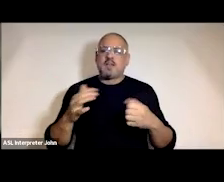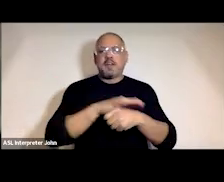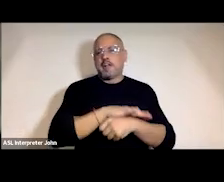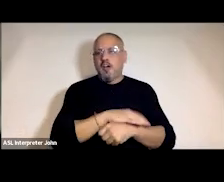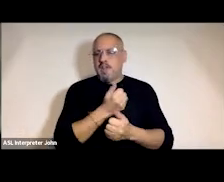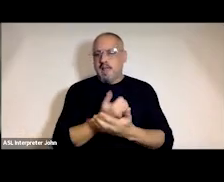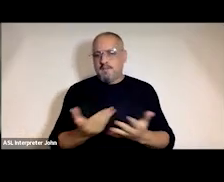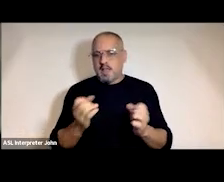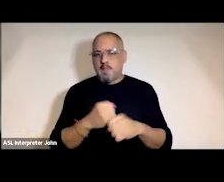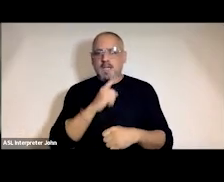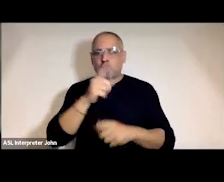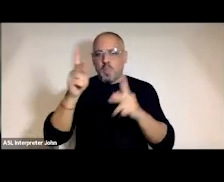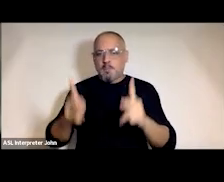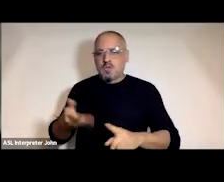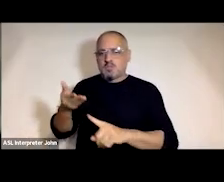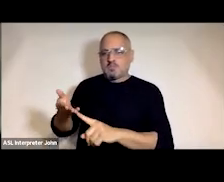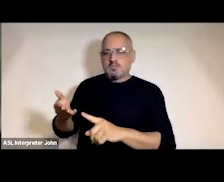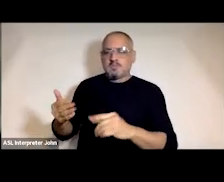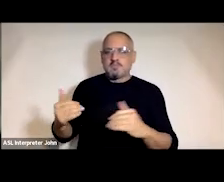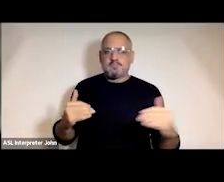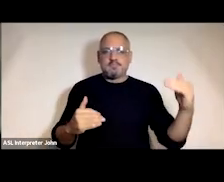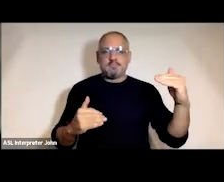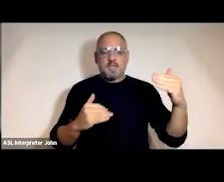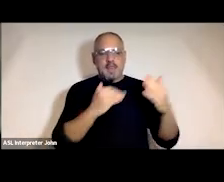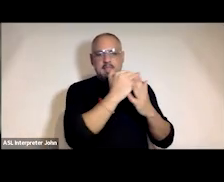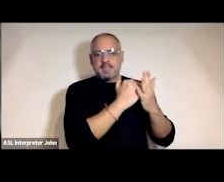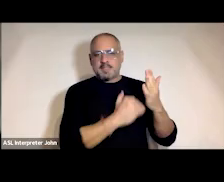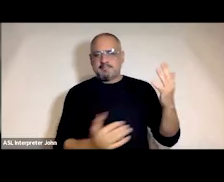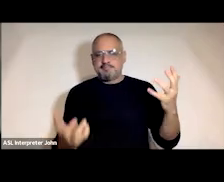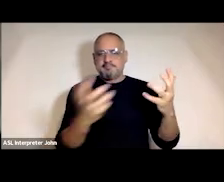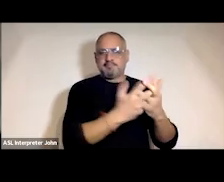to ensure that the person equals a listing as well.